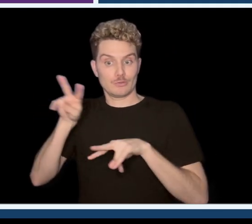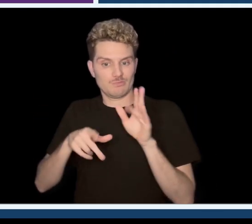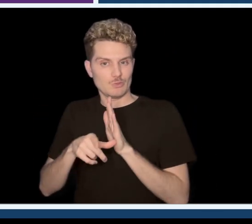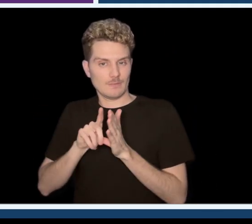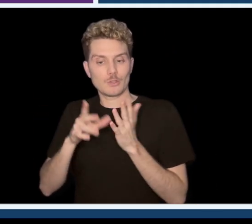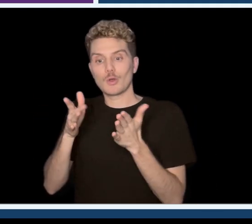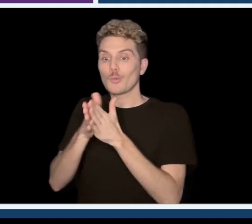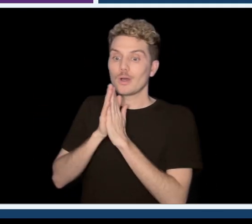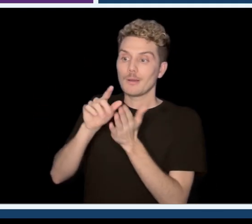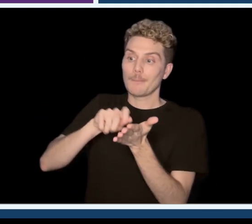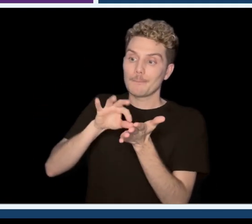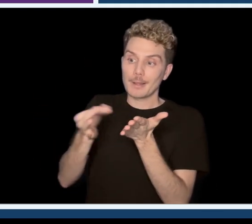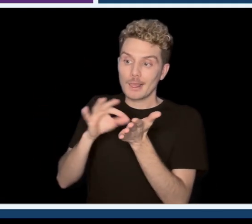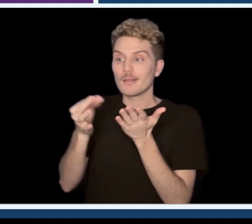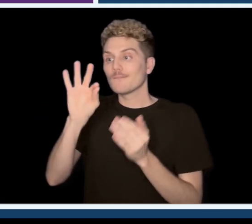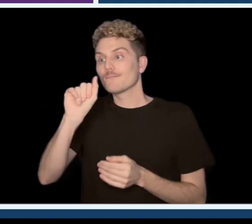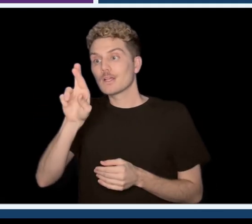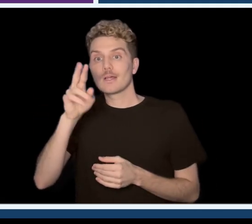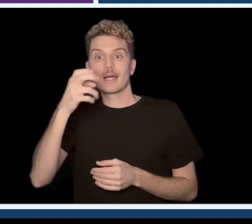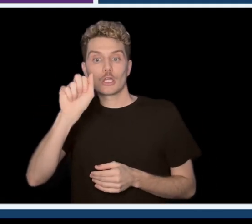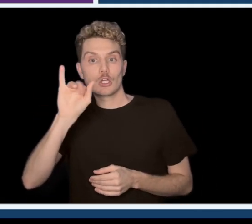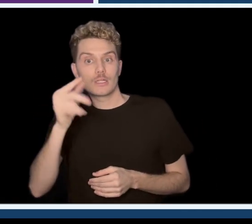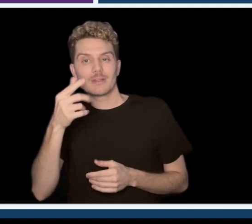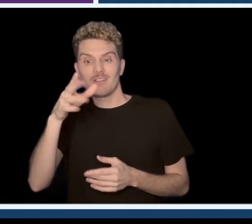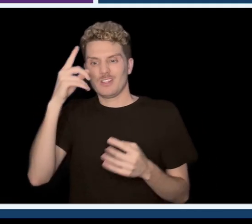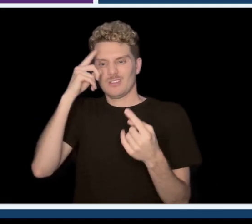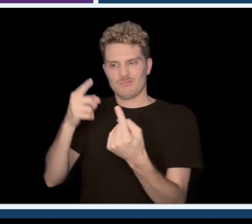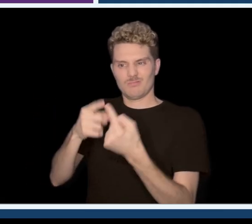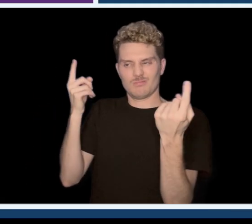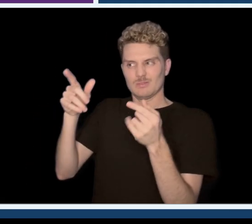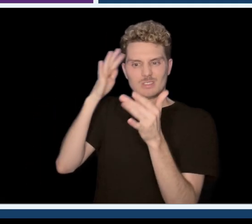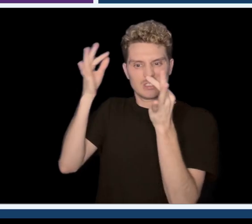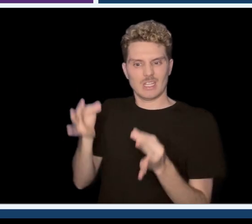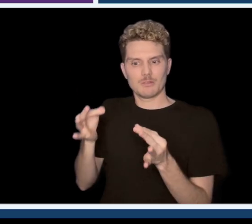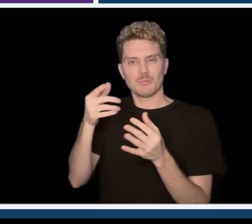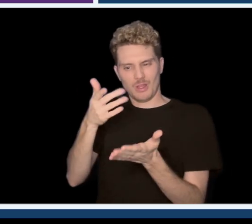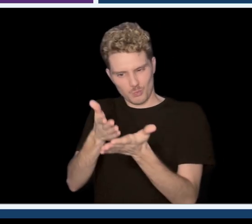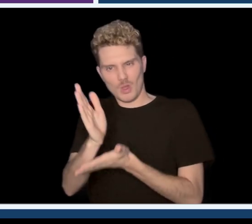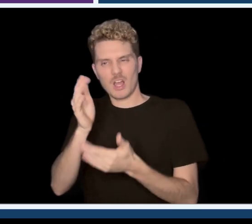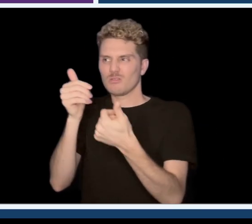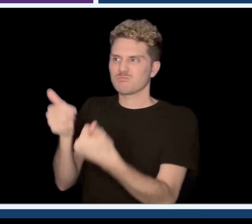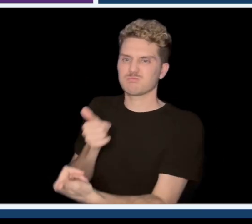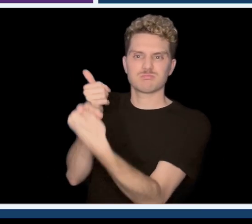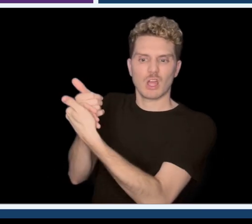or request a Medicaid Fair Hearing. If you disagree with the decision made, you have the right to challenge